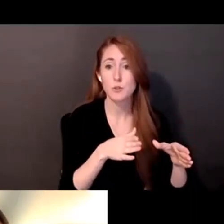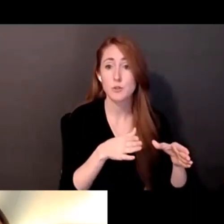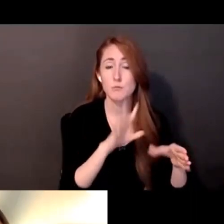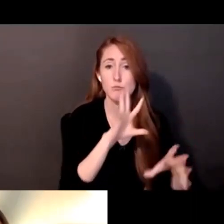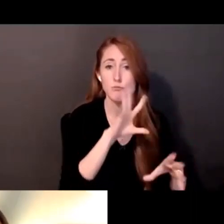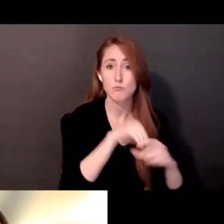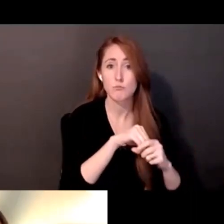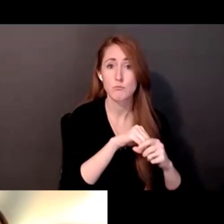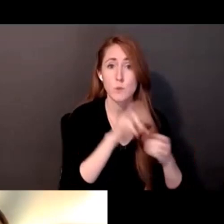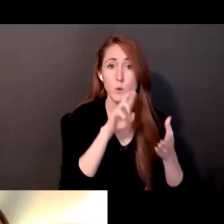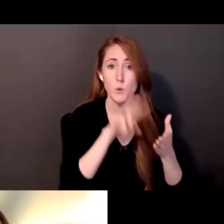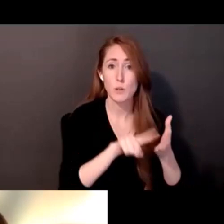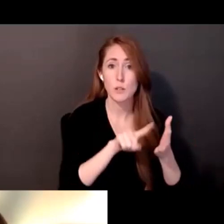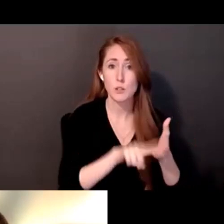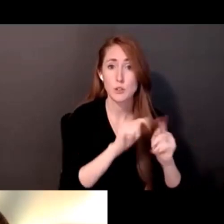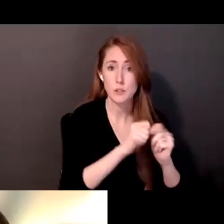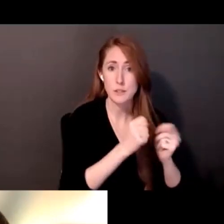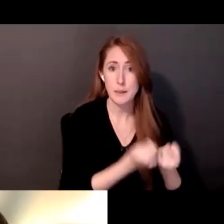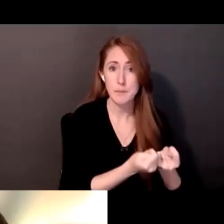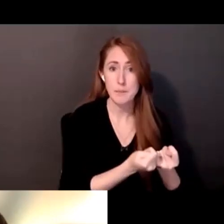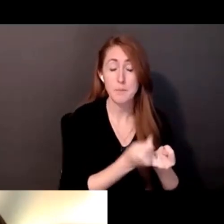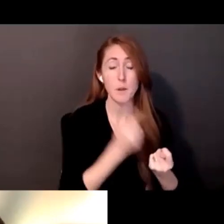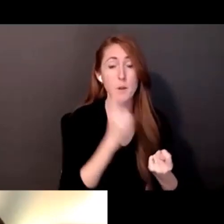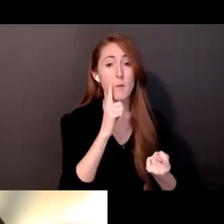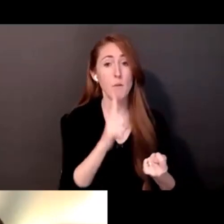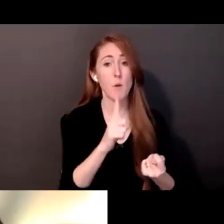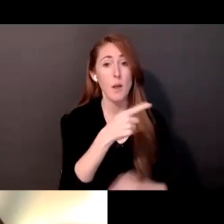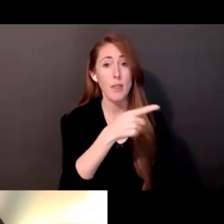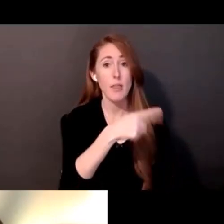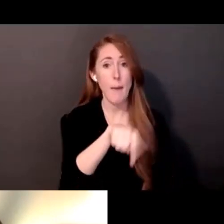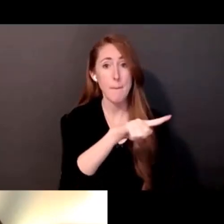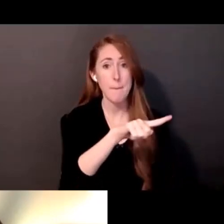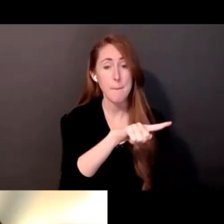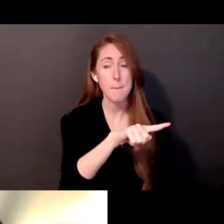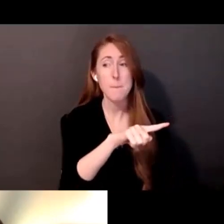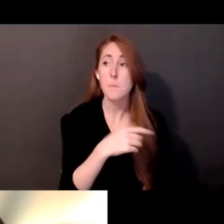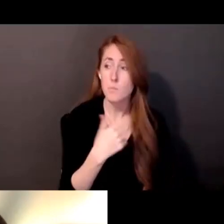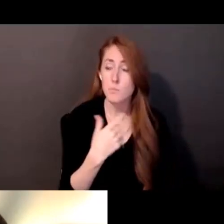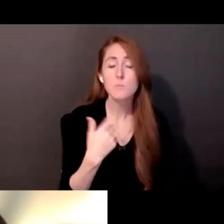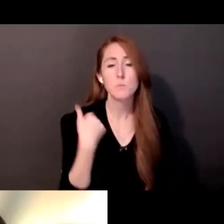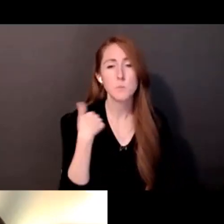And for them, we had some training and education